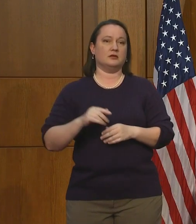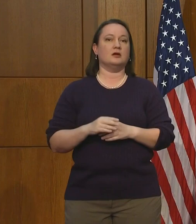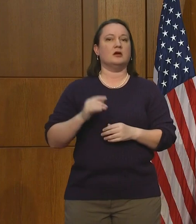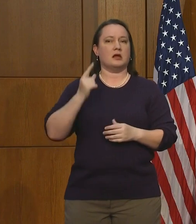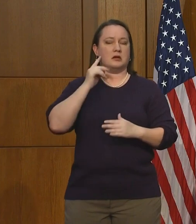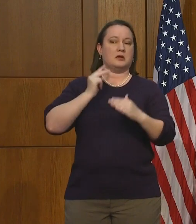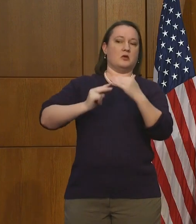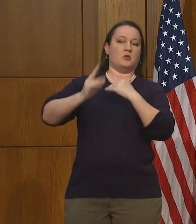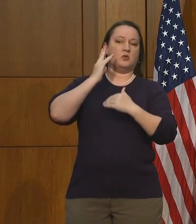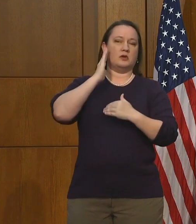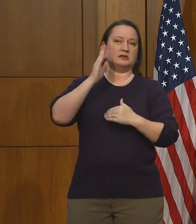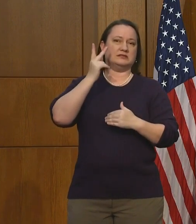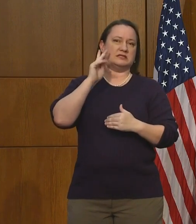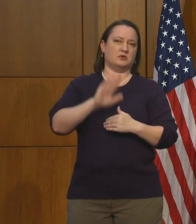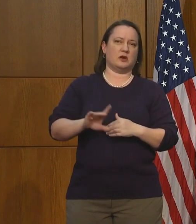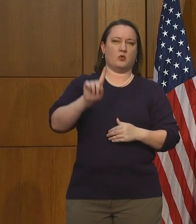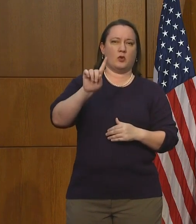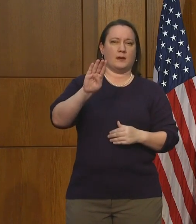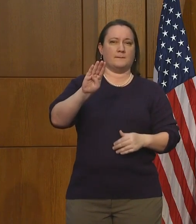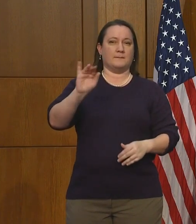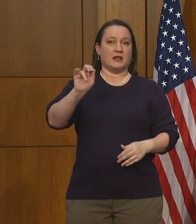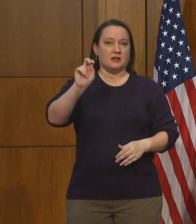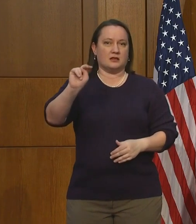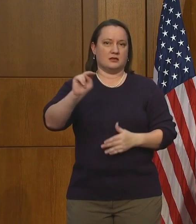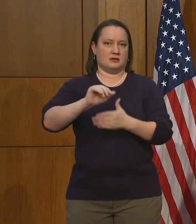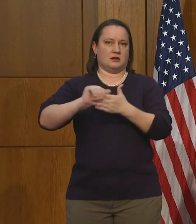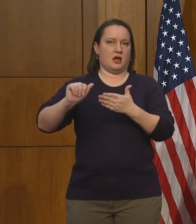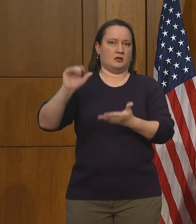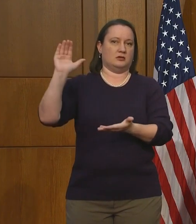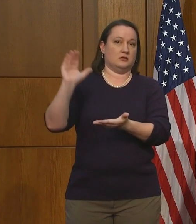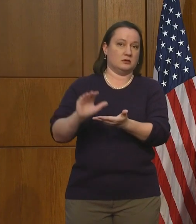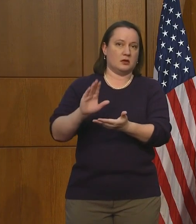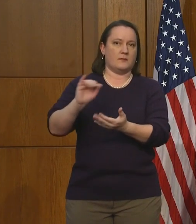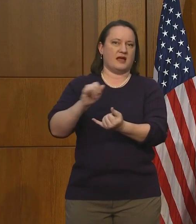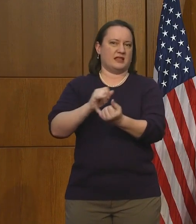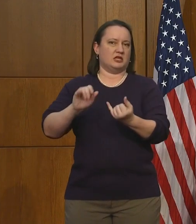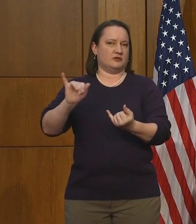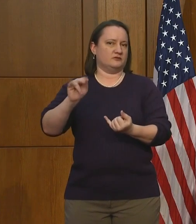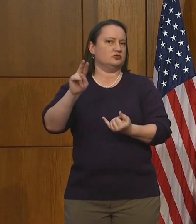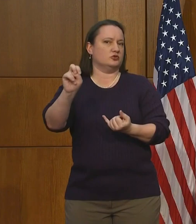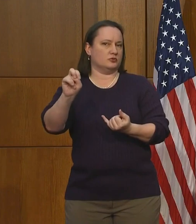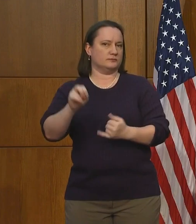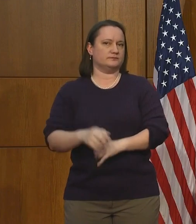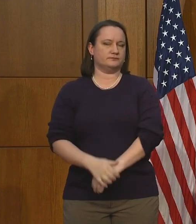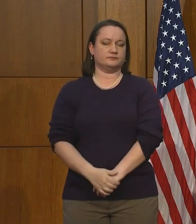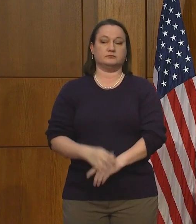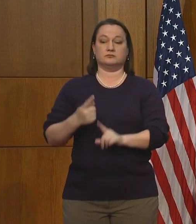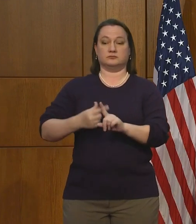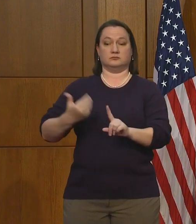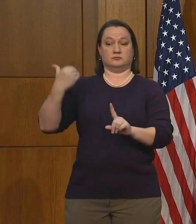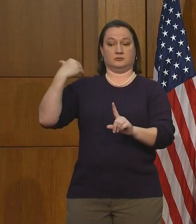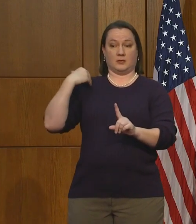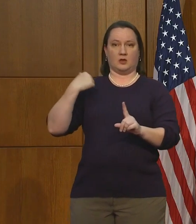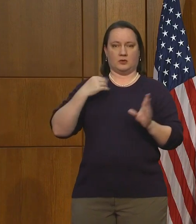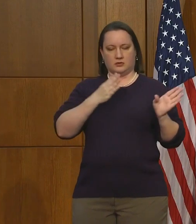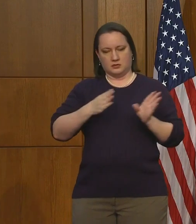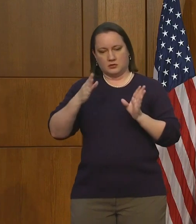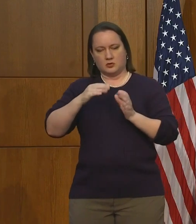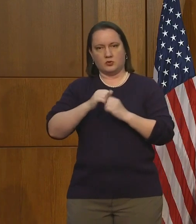IS THAT WE'LL SEE ABOUT A ONE BILLION LOSS BY THE END OF JUNE.